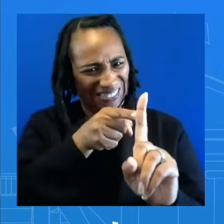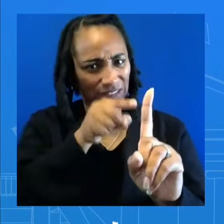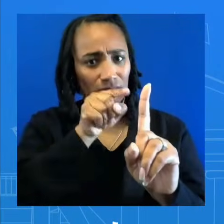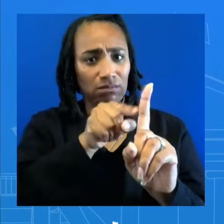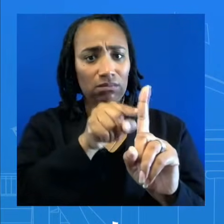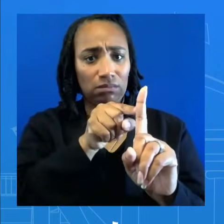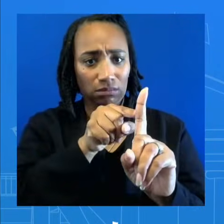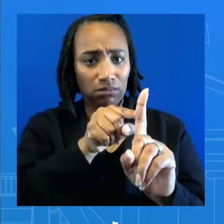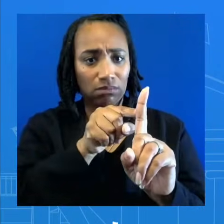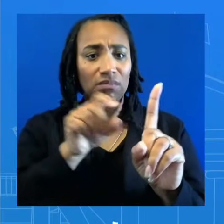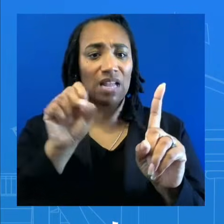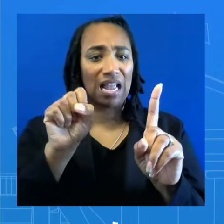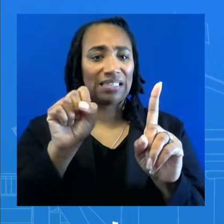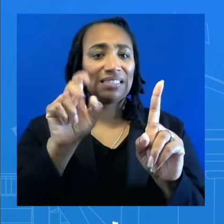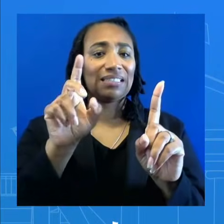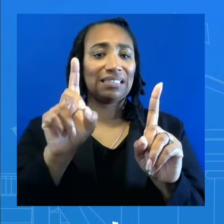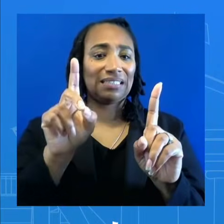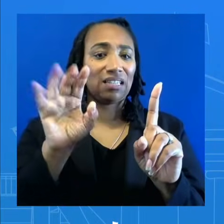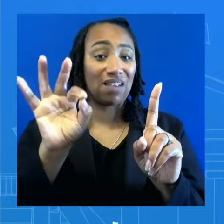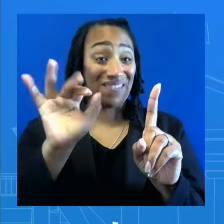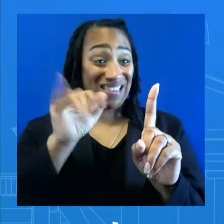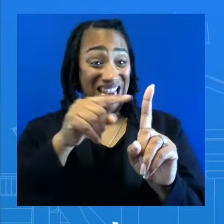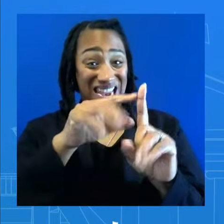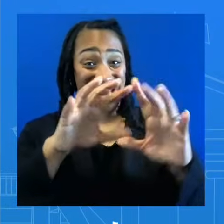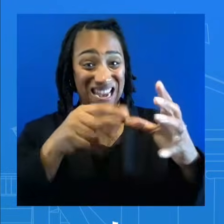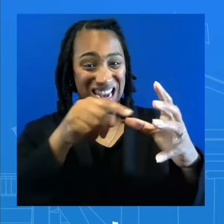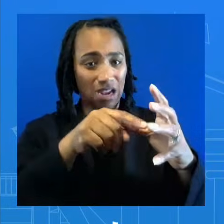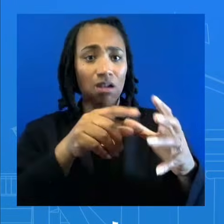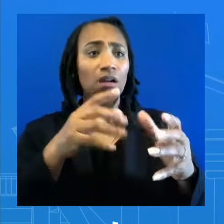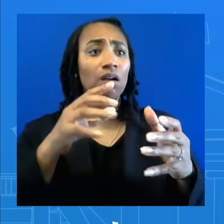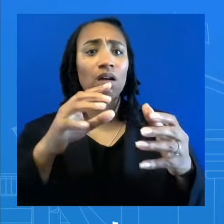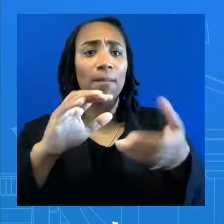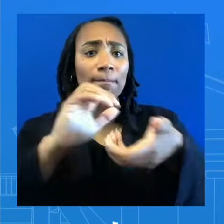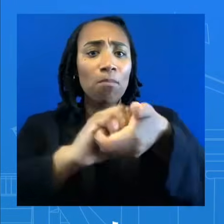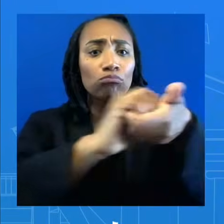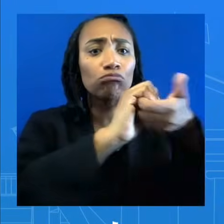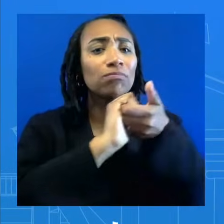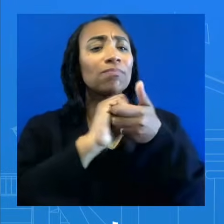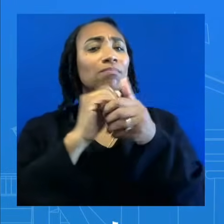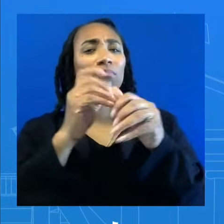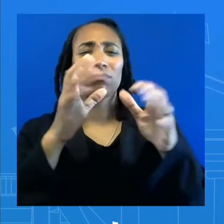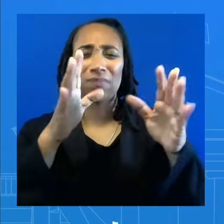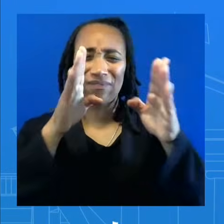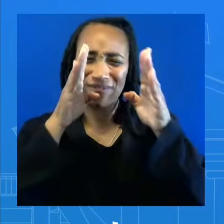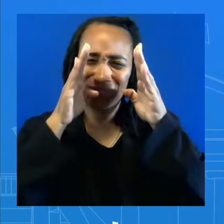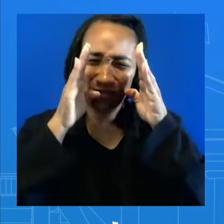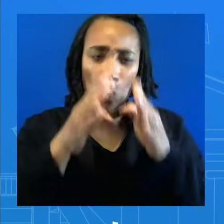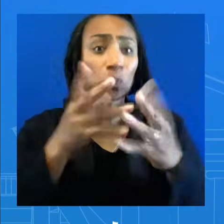to try to maintain that focus on counter-ISIS missions, and we are just as importantly in touch with our Turkish counterparts,